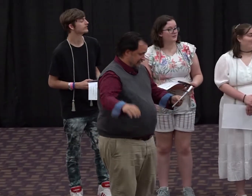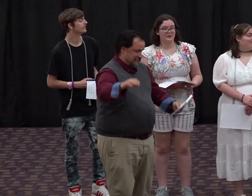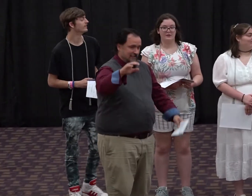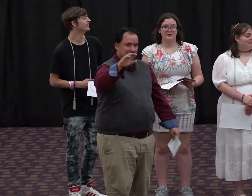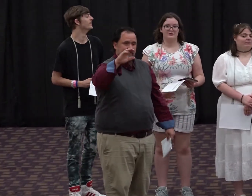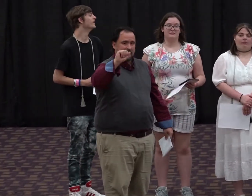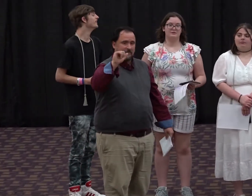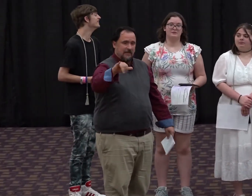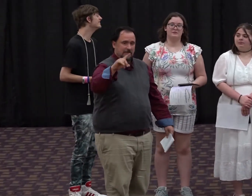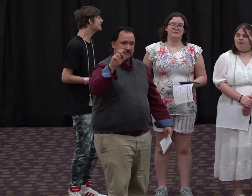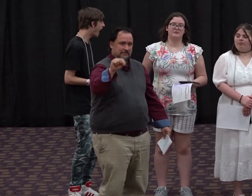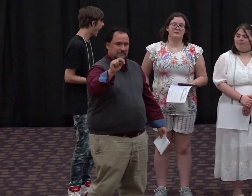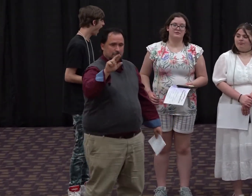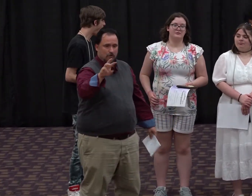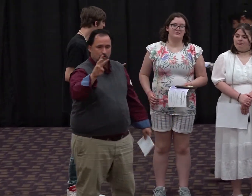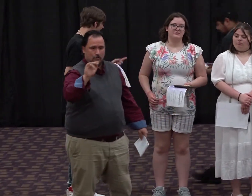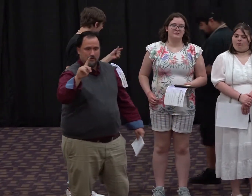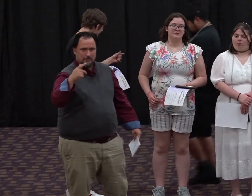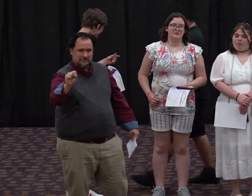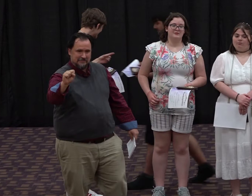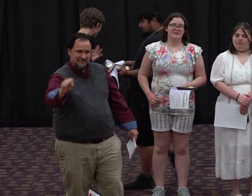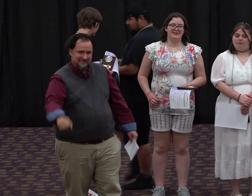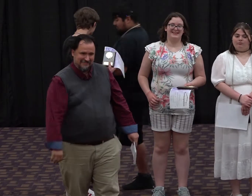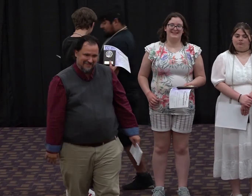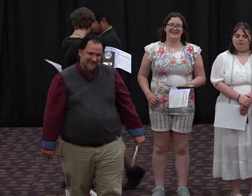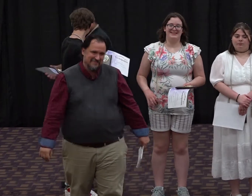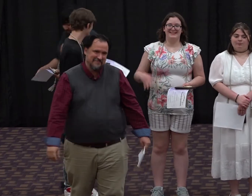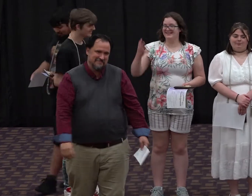Congratulations. Next, Cayden Rawlings.